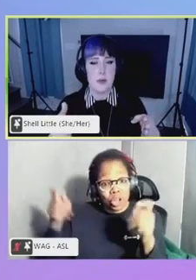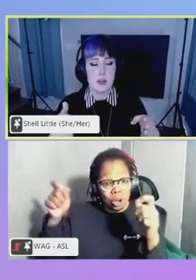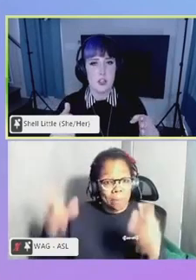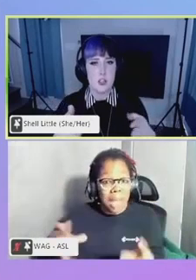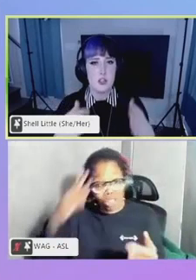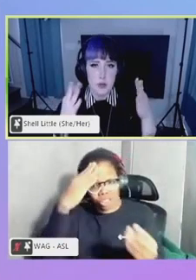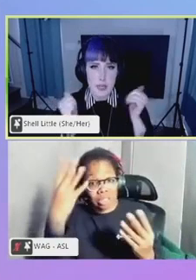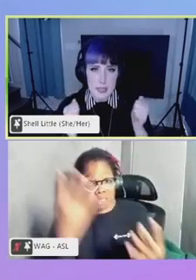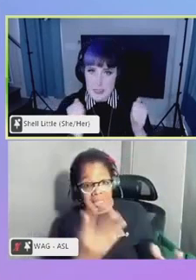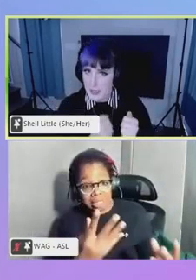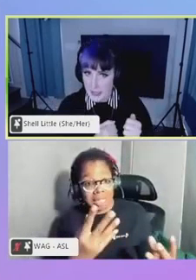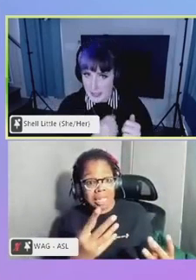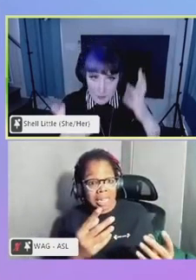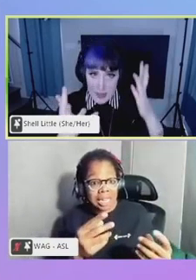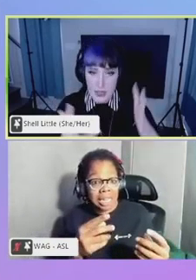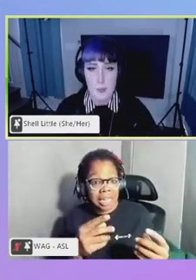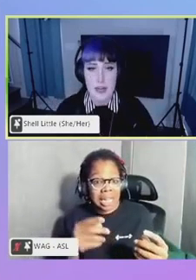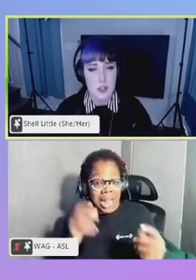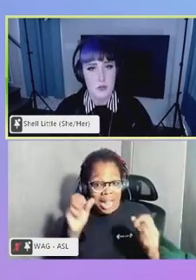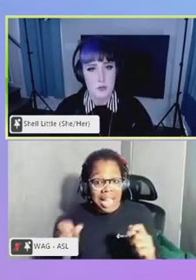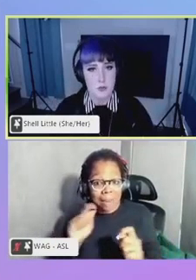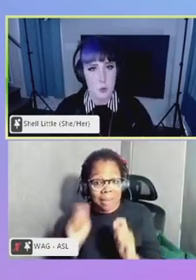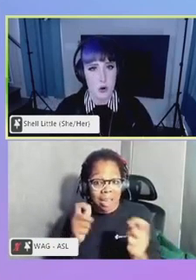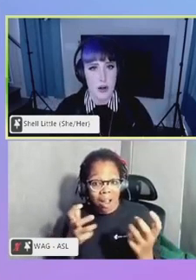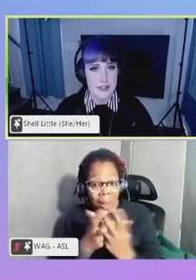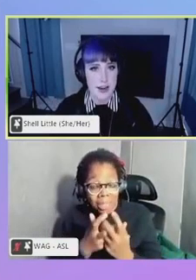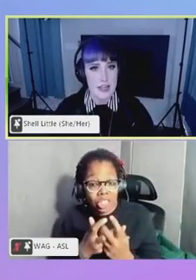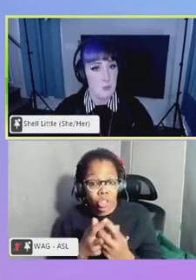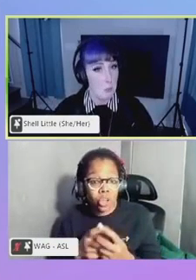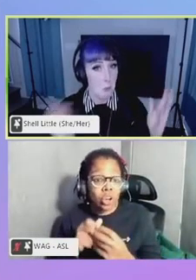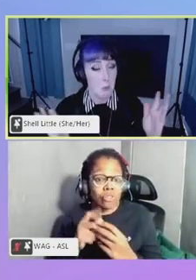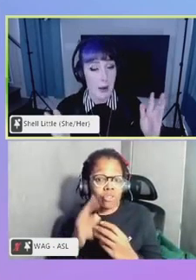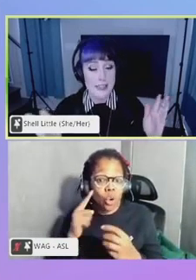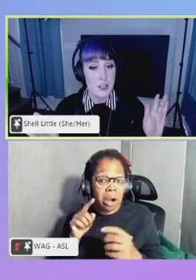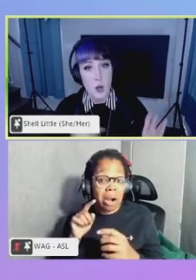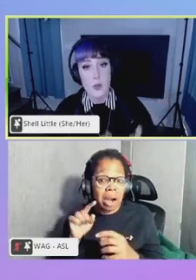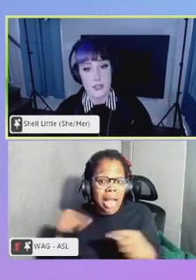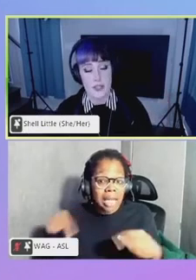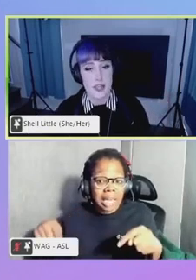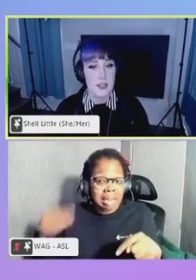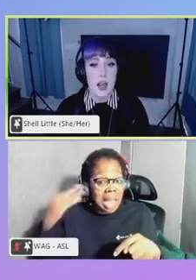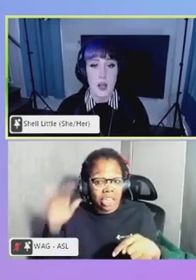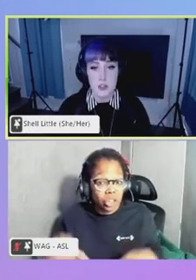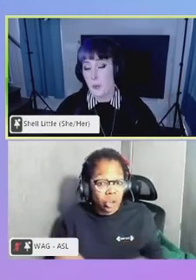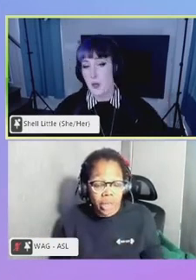accommodations you can get for stress and tolerance. Some of them are products, services, strategies. Did you